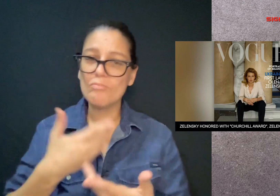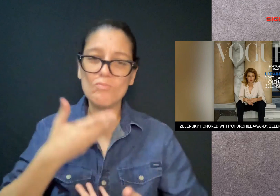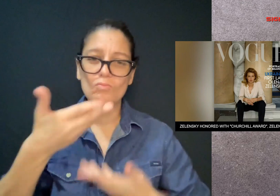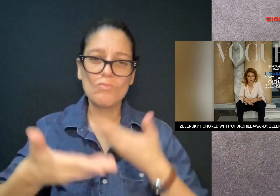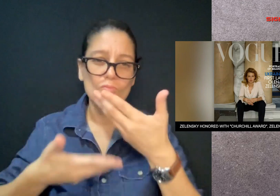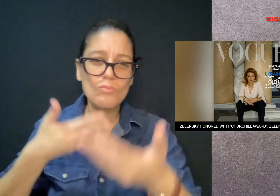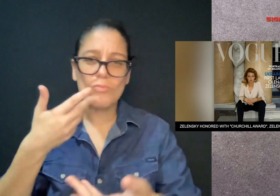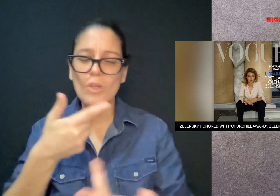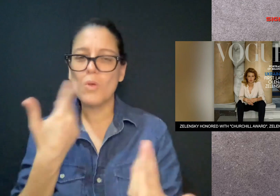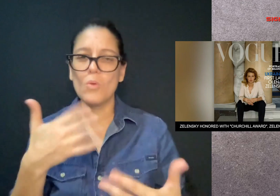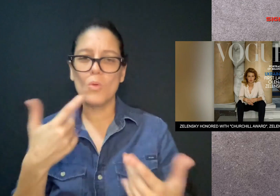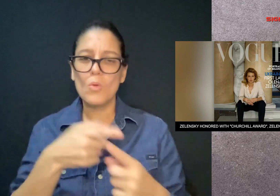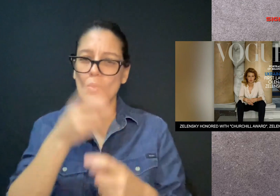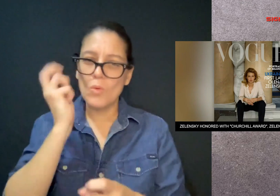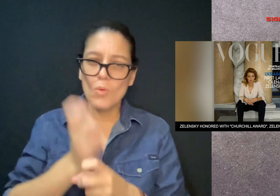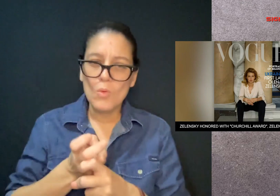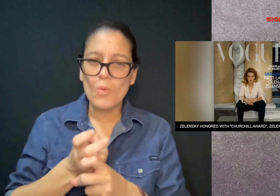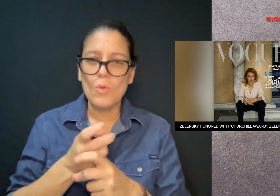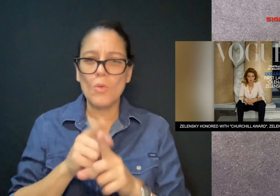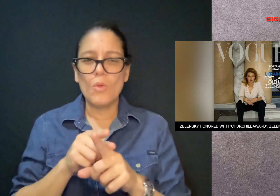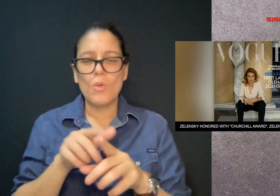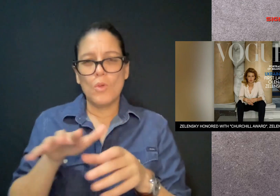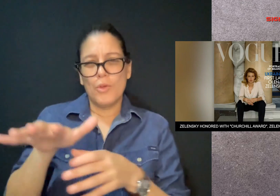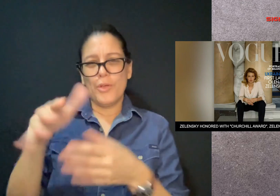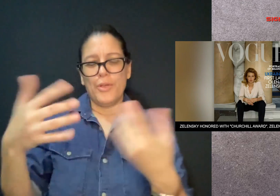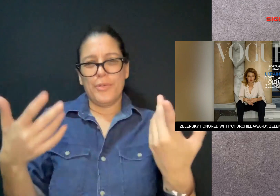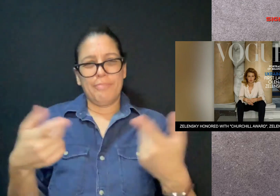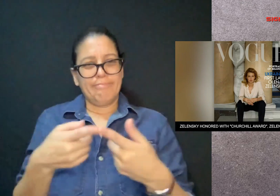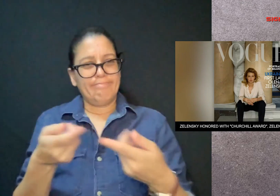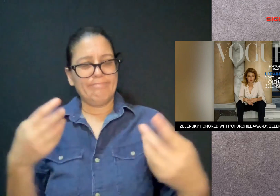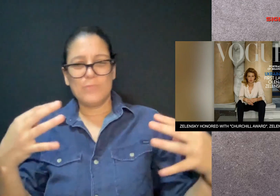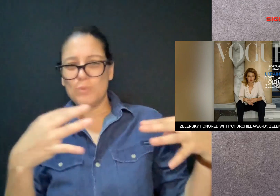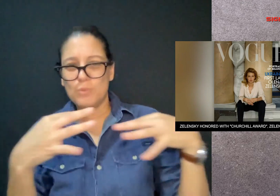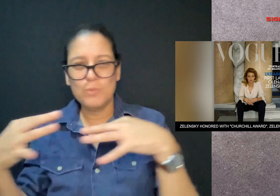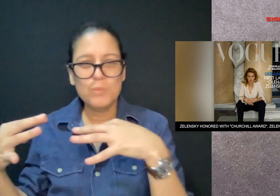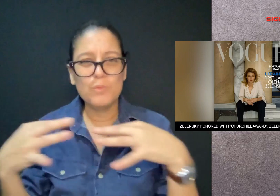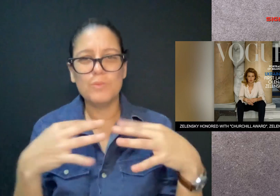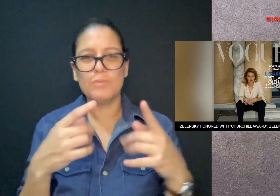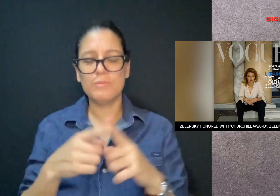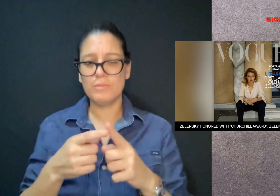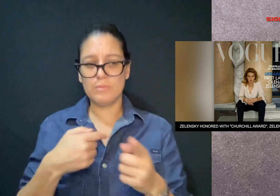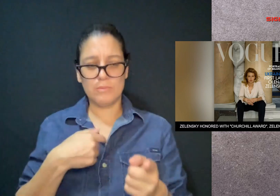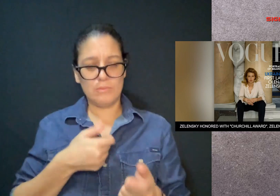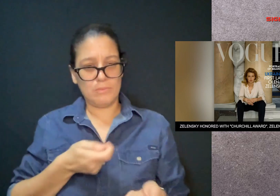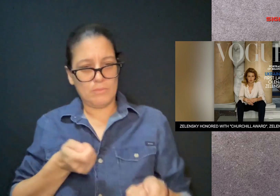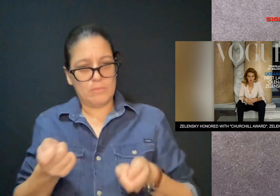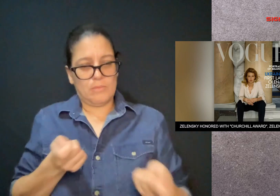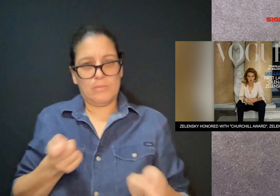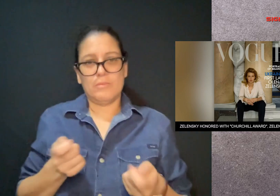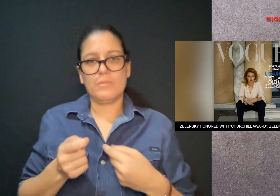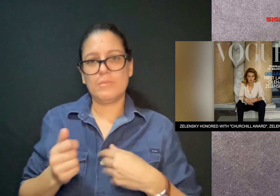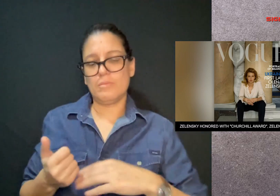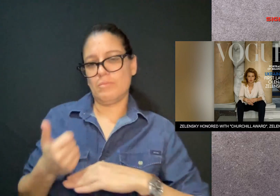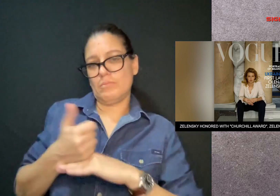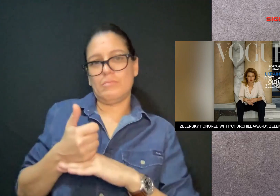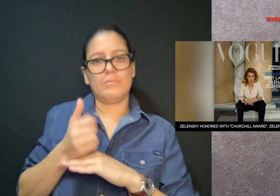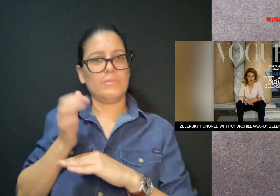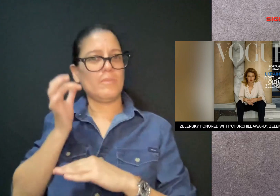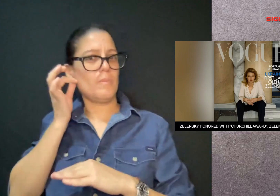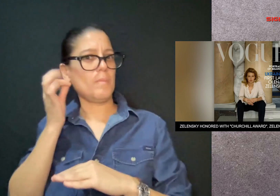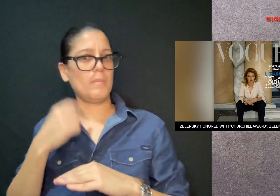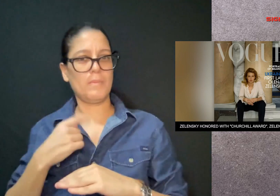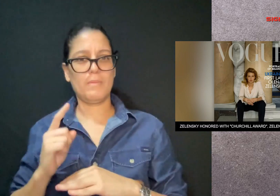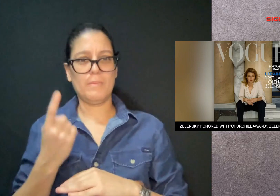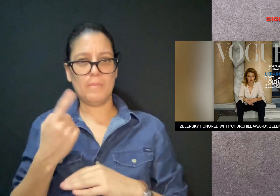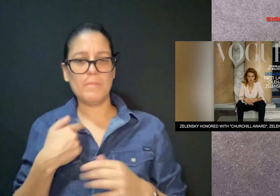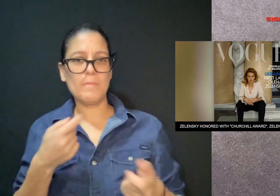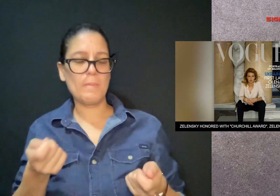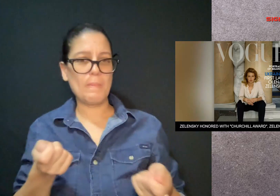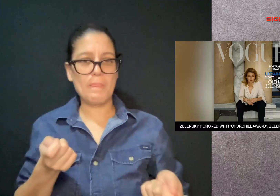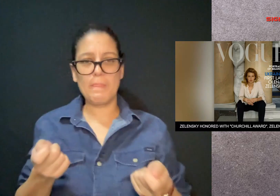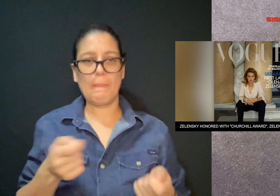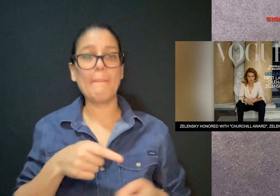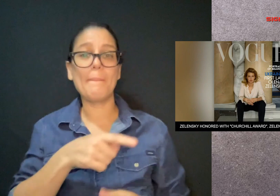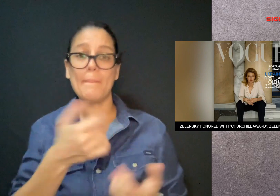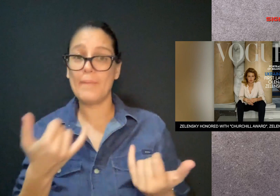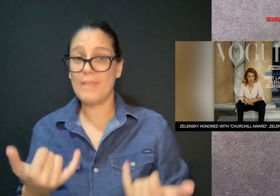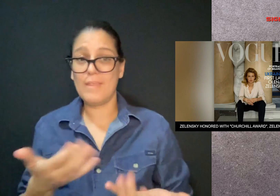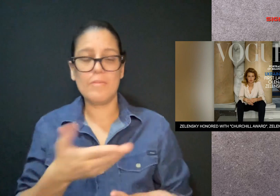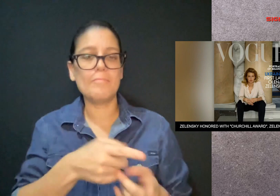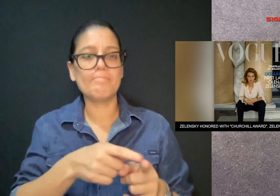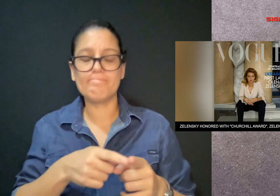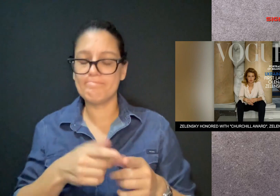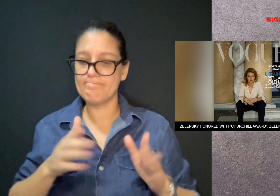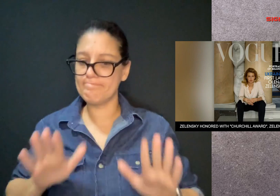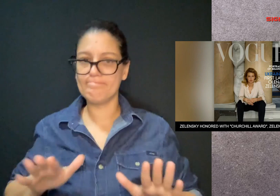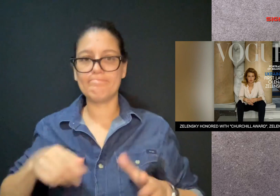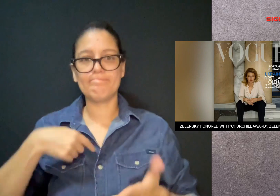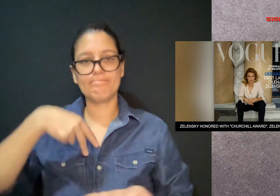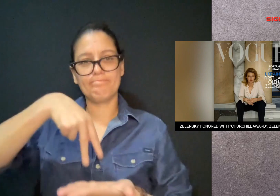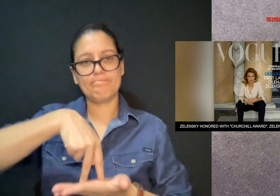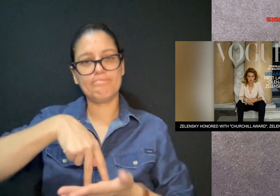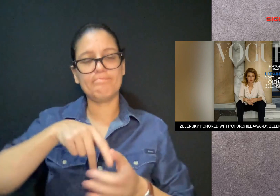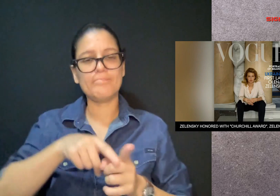in the magazine she talks about the difficulties of war and being a first lady